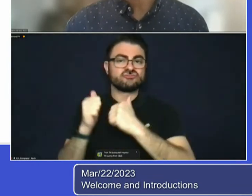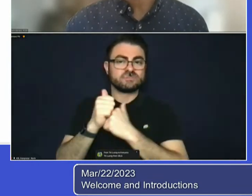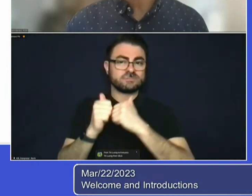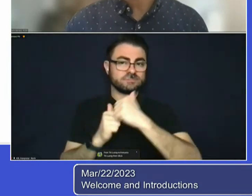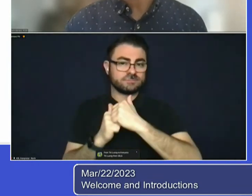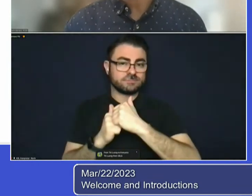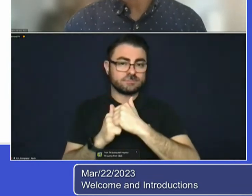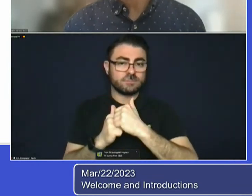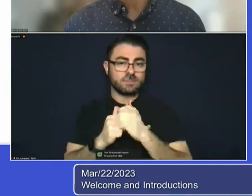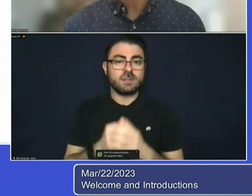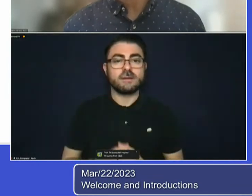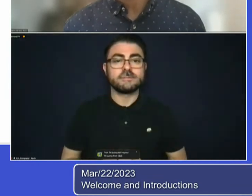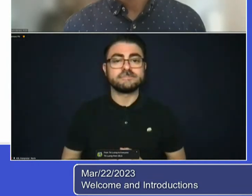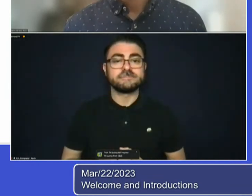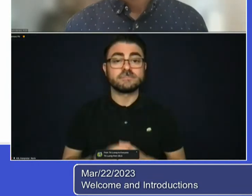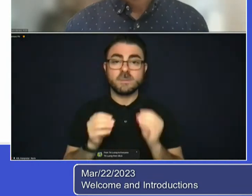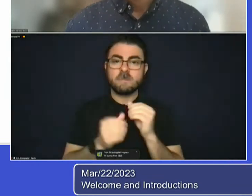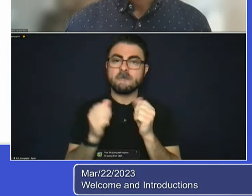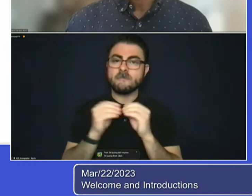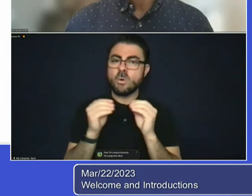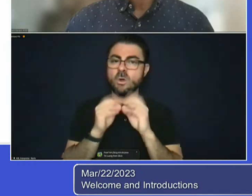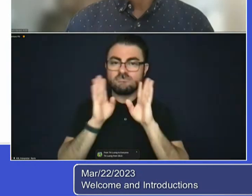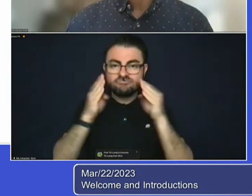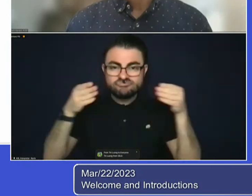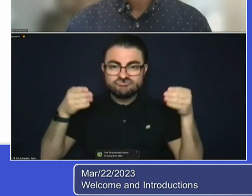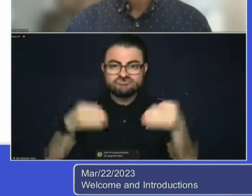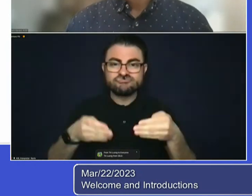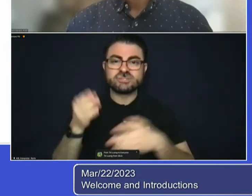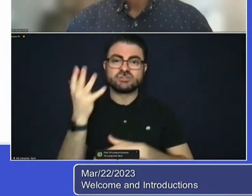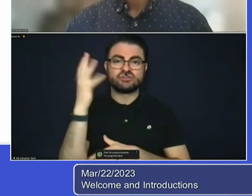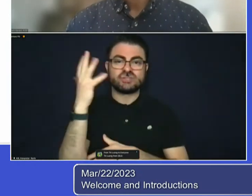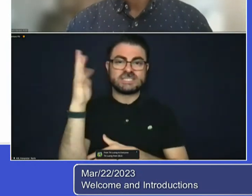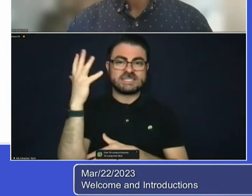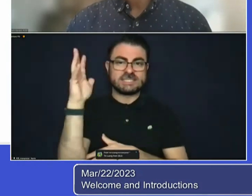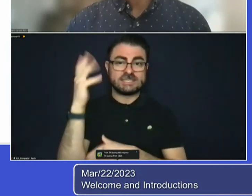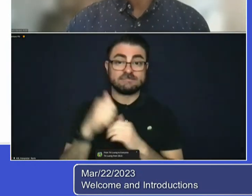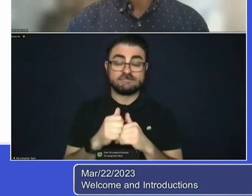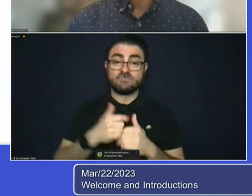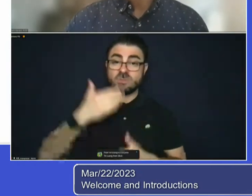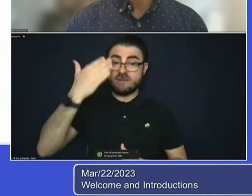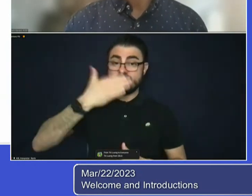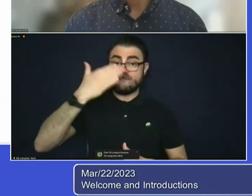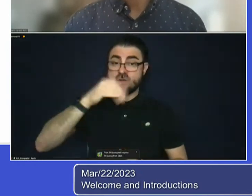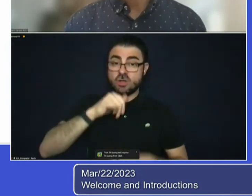THE NEXT BUCKET IS FOR GREEN INFRASTRUCTURE. A LOT OF IT IS GOING TO BE